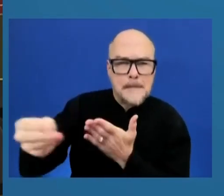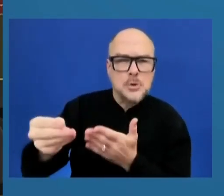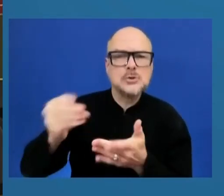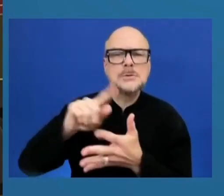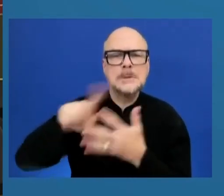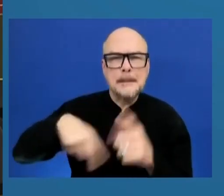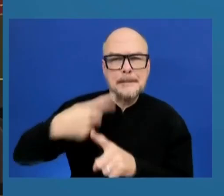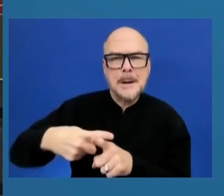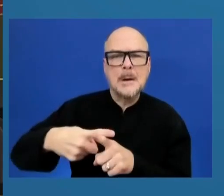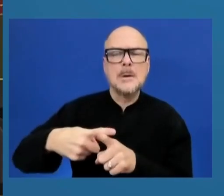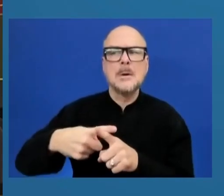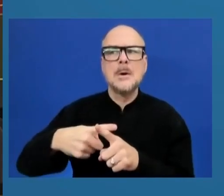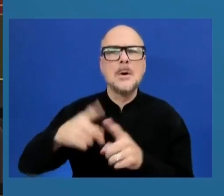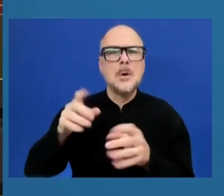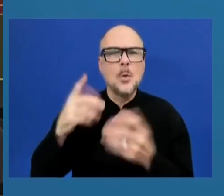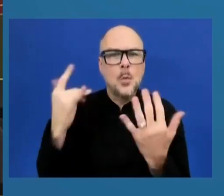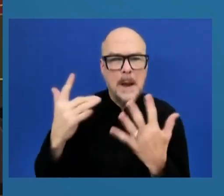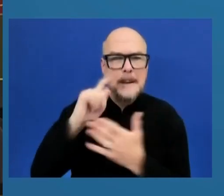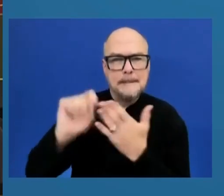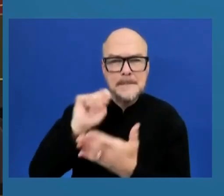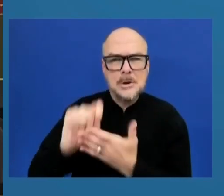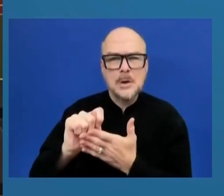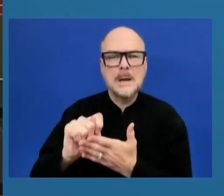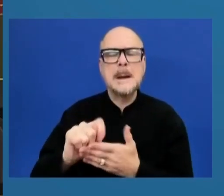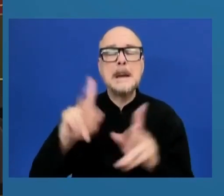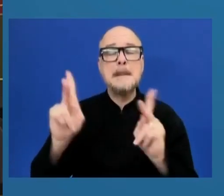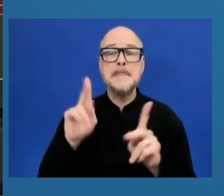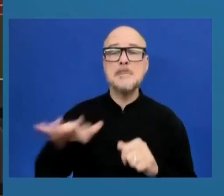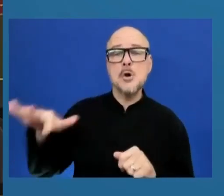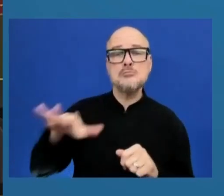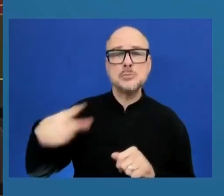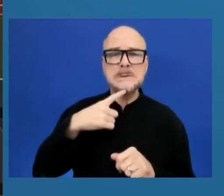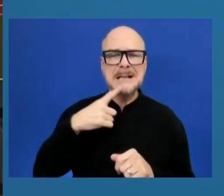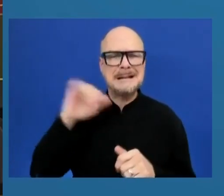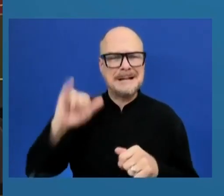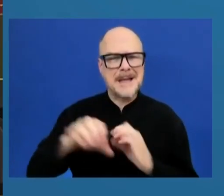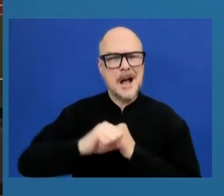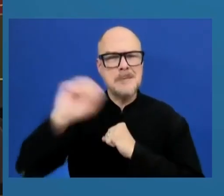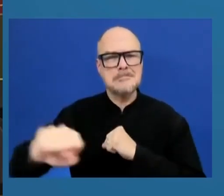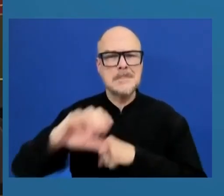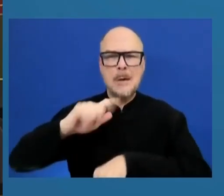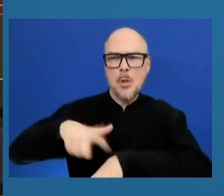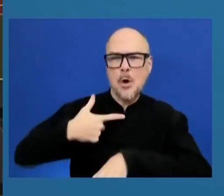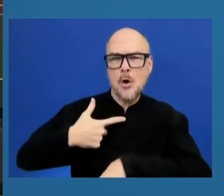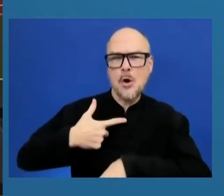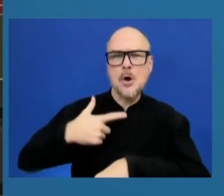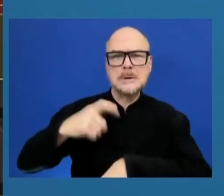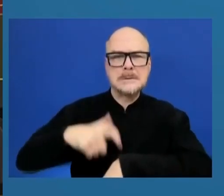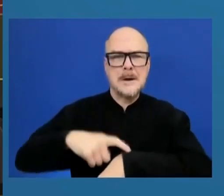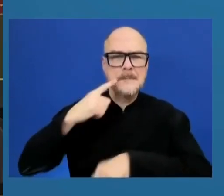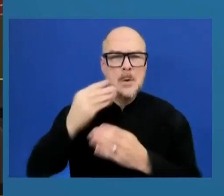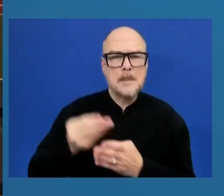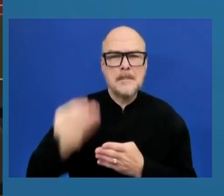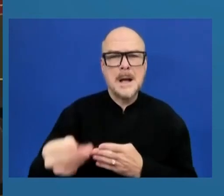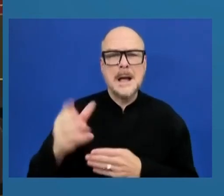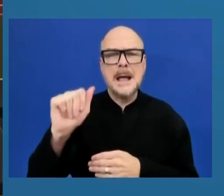it delayed how long it takes to actually purchase a pack of ammunition, uh, by buying more ammunition at one time.